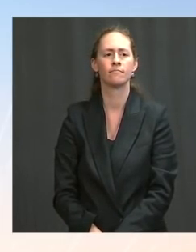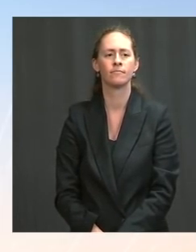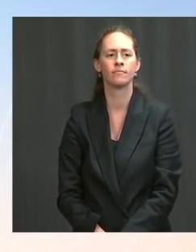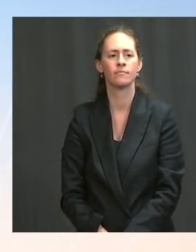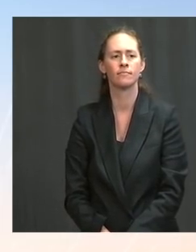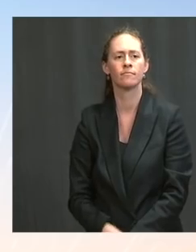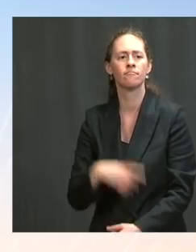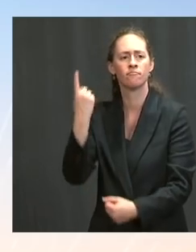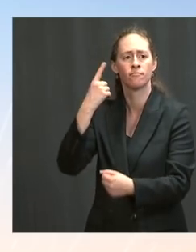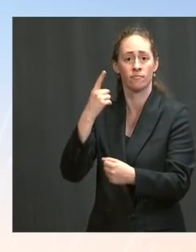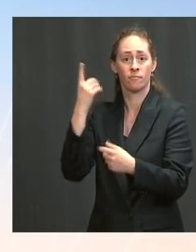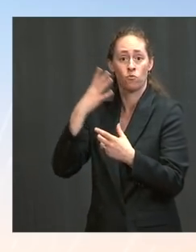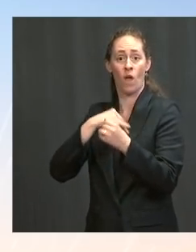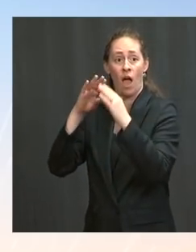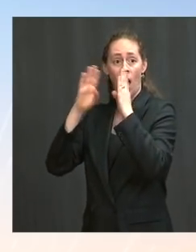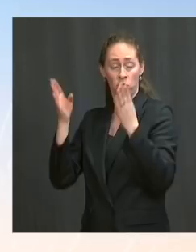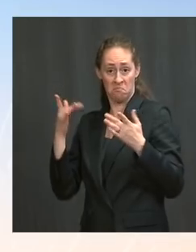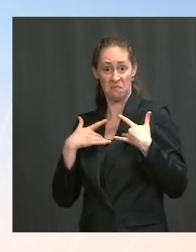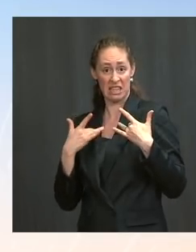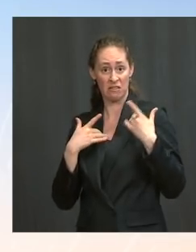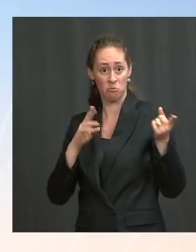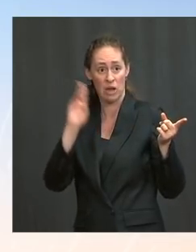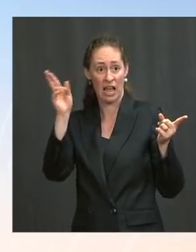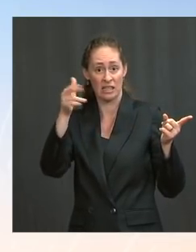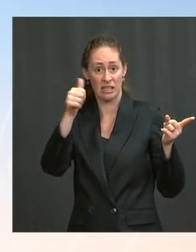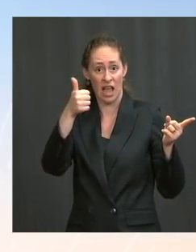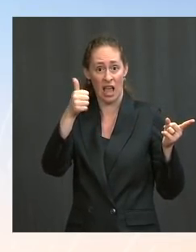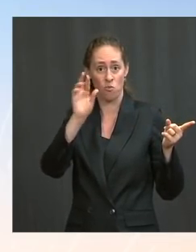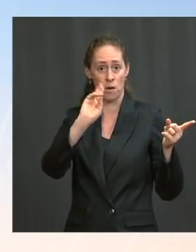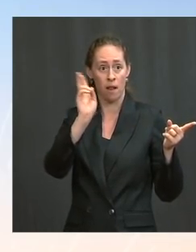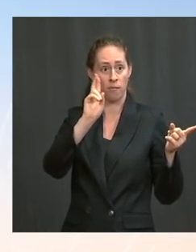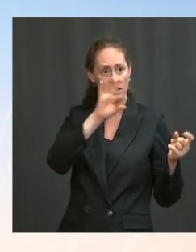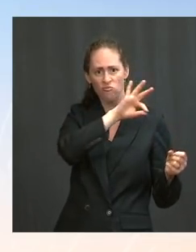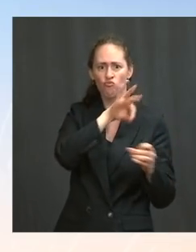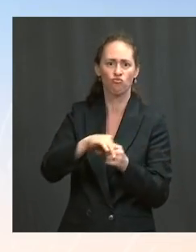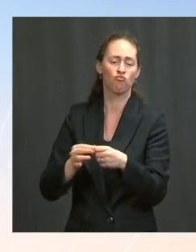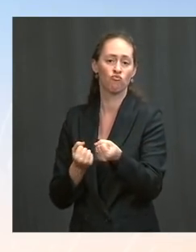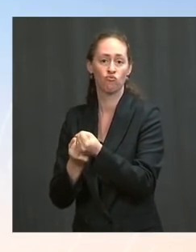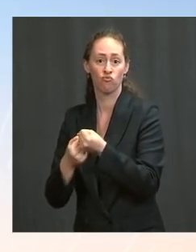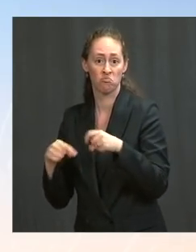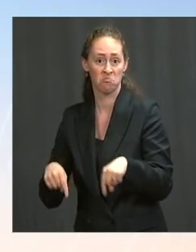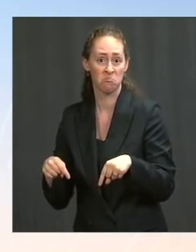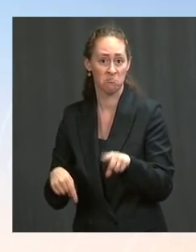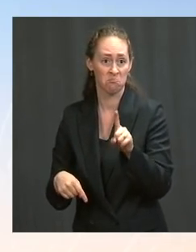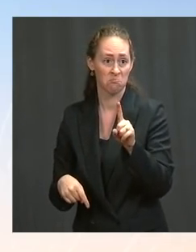currently on board for the infrastructure plan? Ms. Psaki: We continue -- we'll continue to make the case,